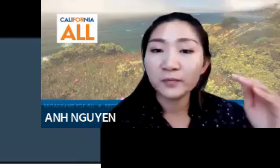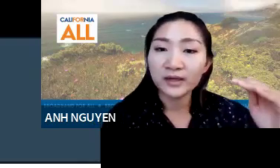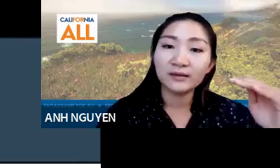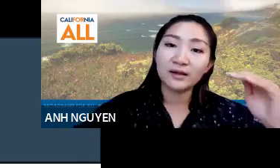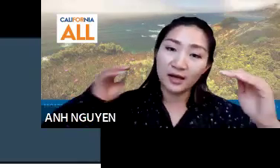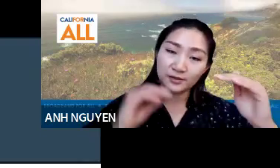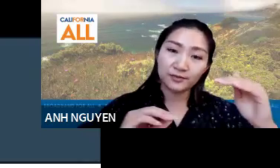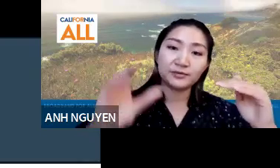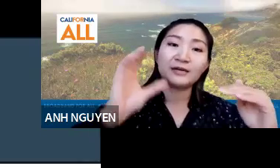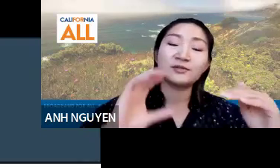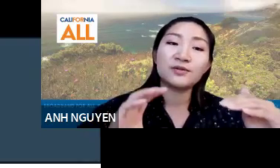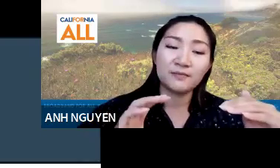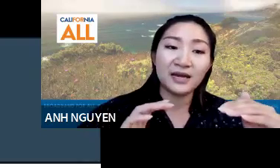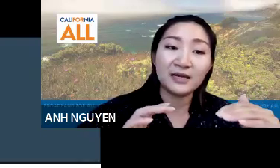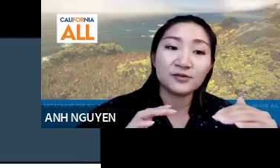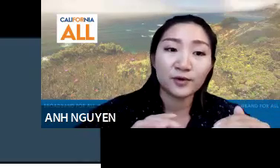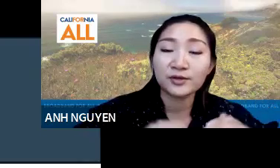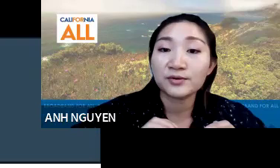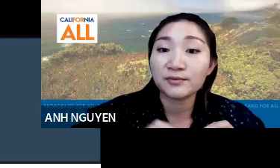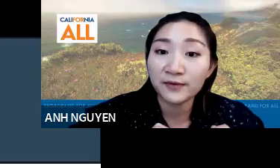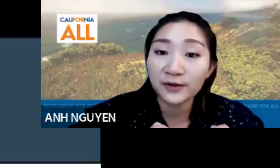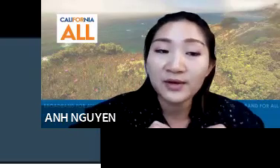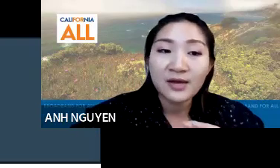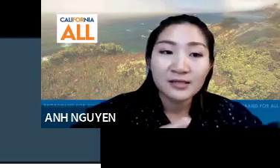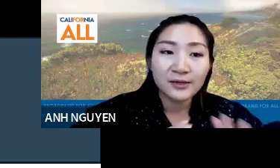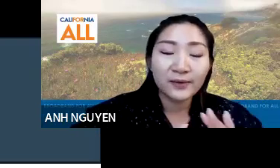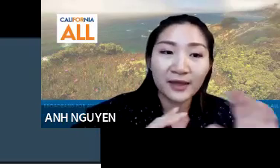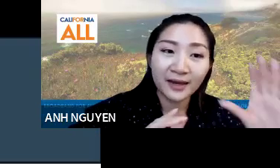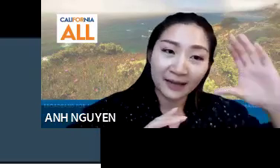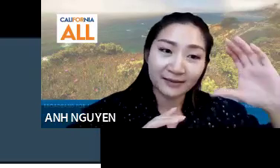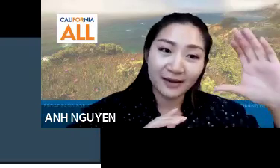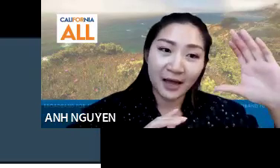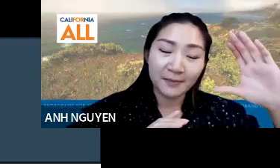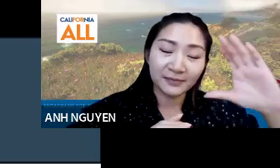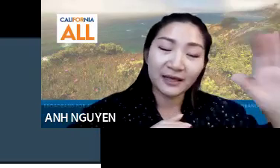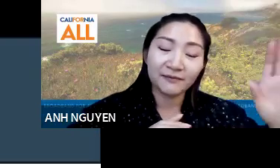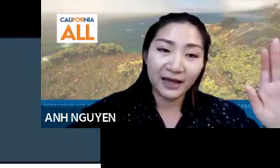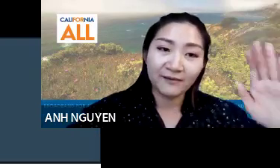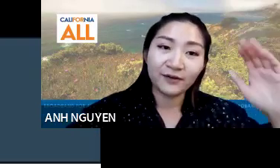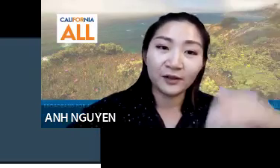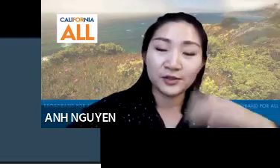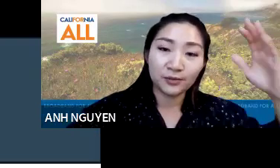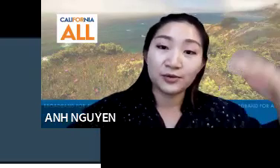it will scroll down to the page for you to review so, and then that left navigation follows you